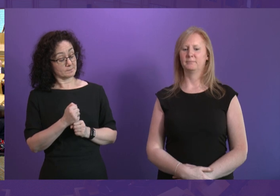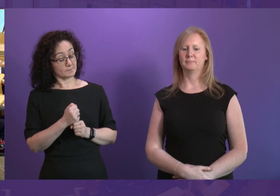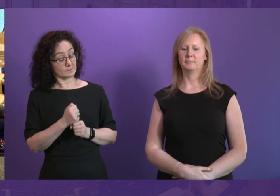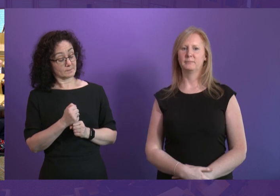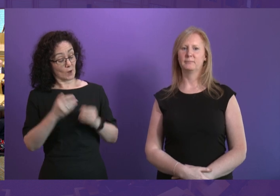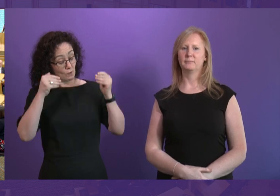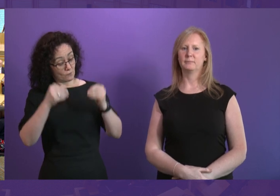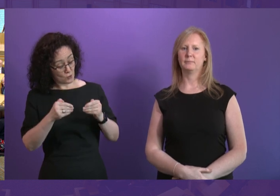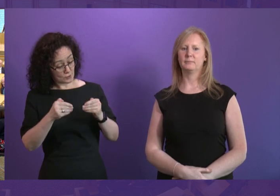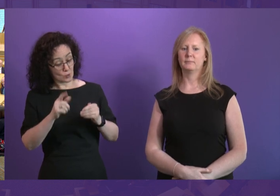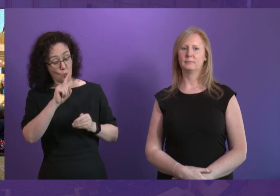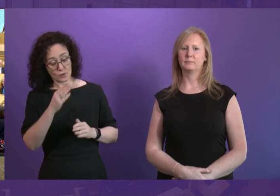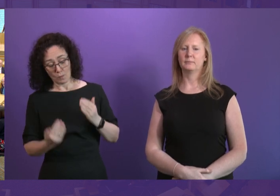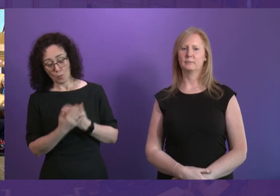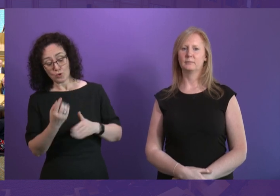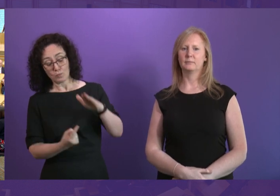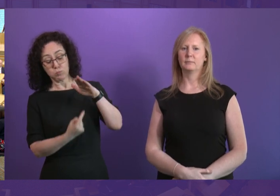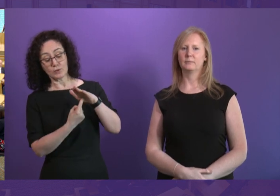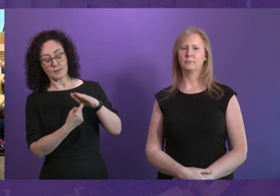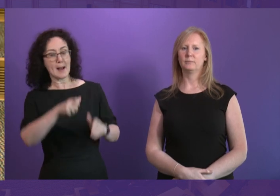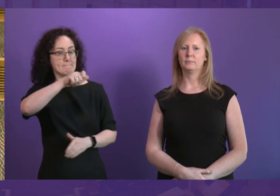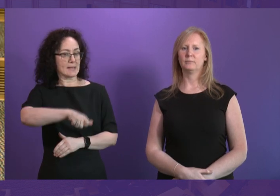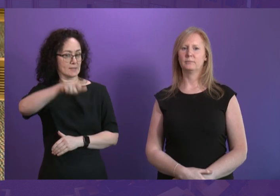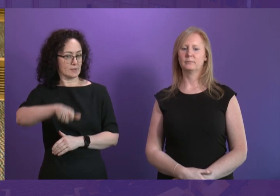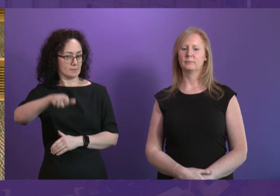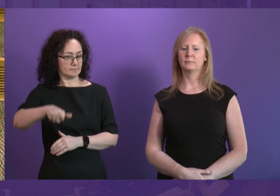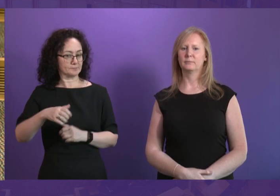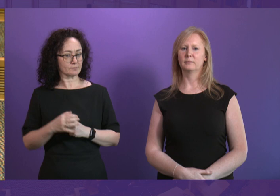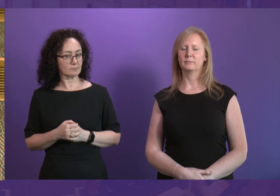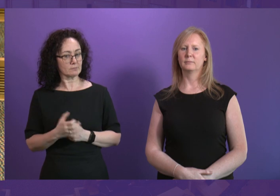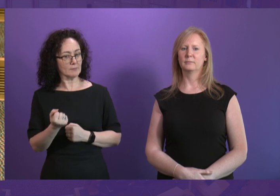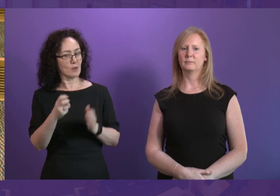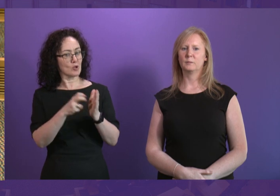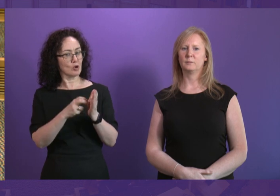first, which is why the franchise contract includes requirements to meet passenger satisfaction